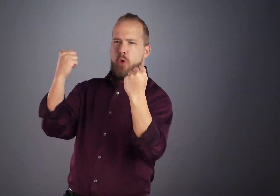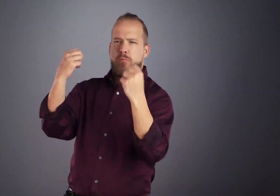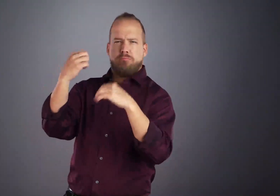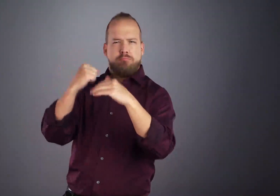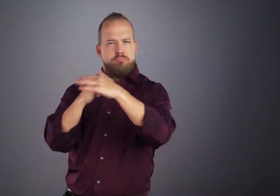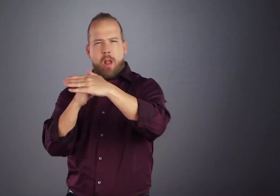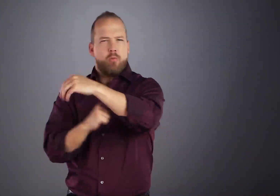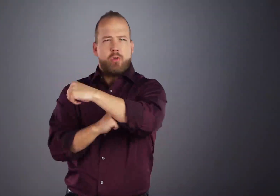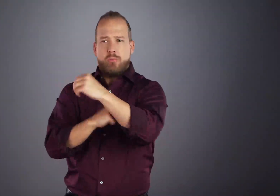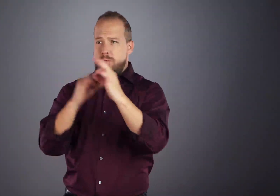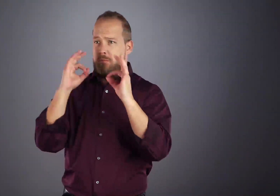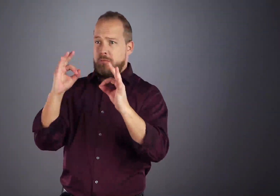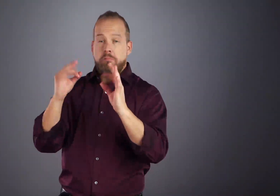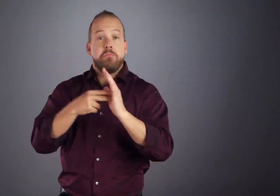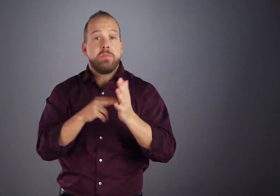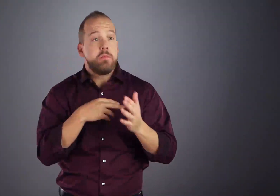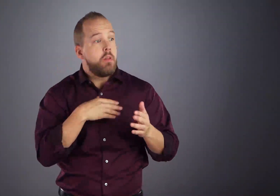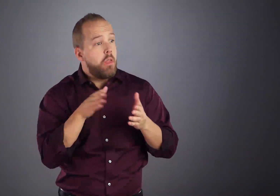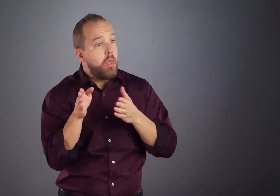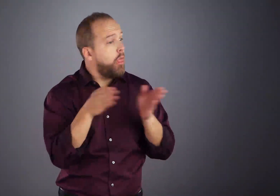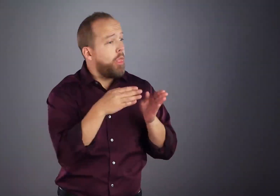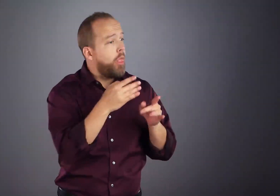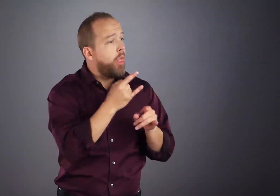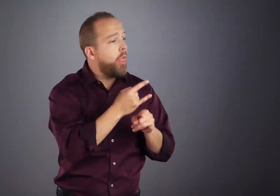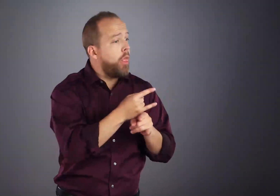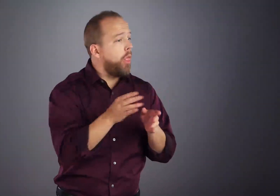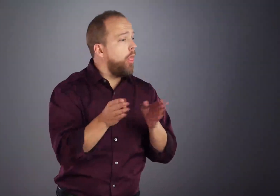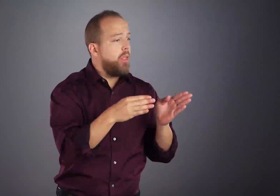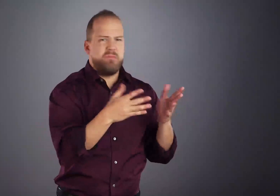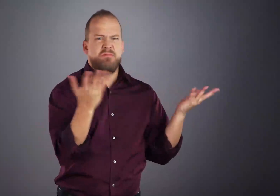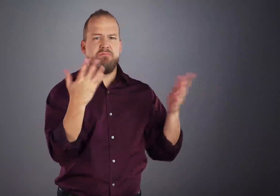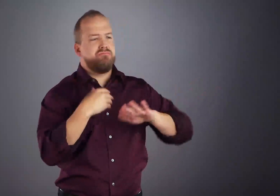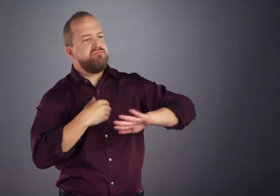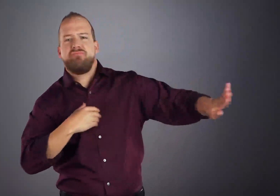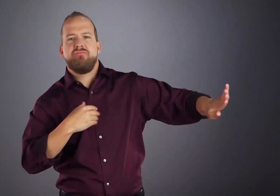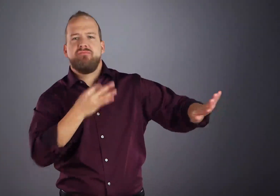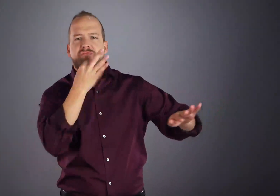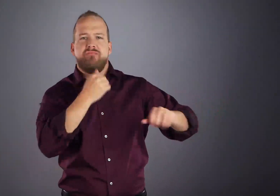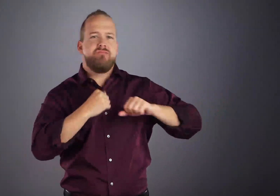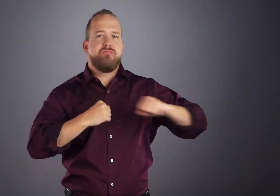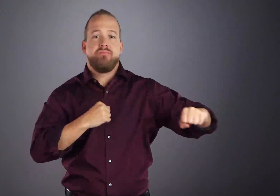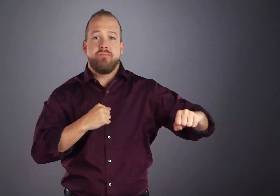If he did not work, he would surely drink again,